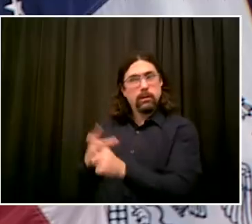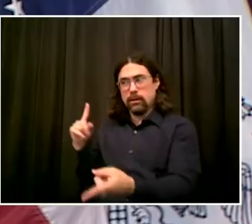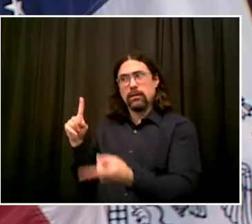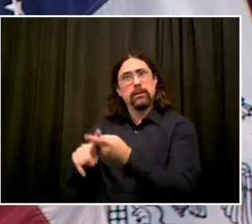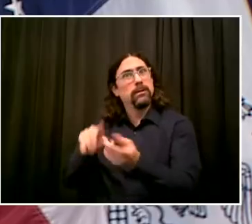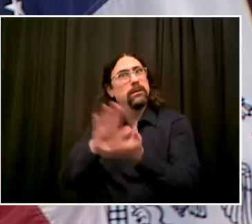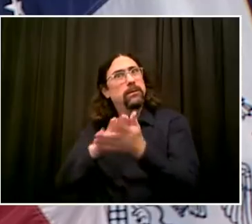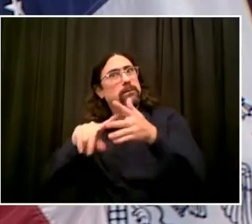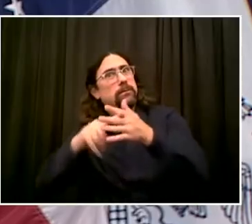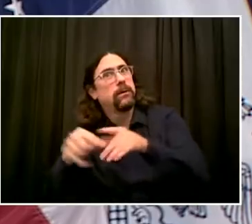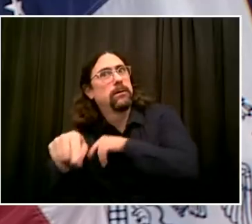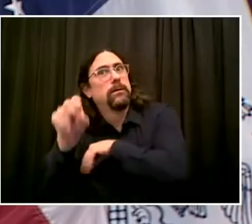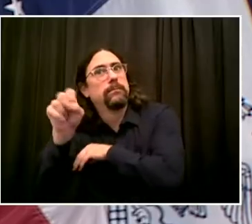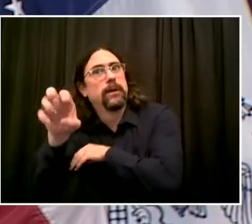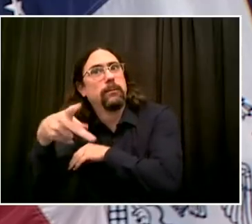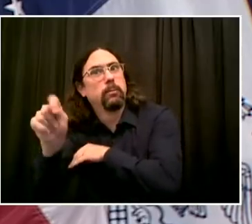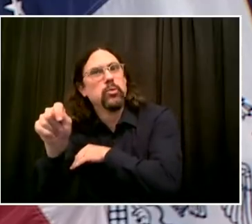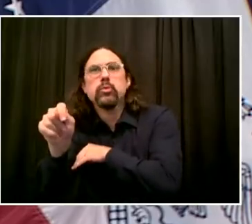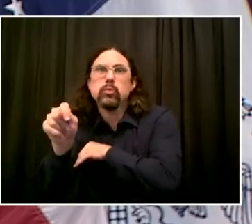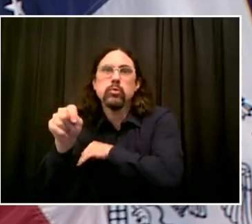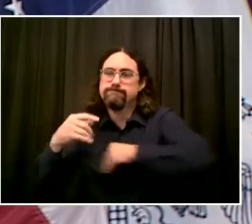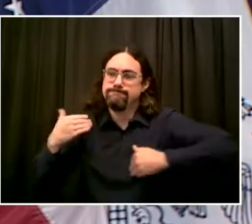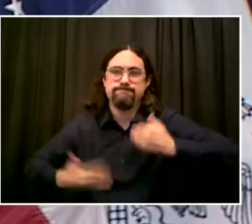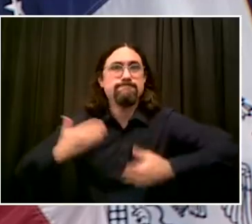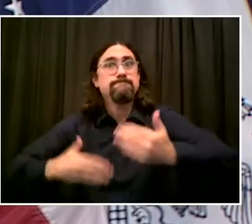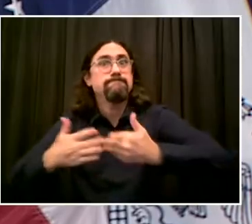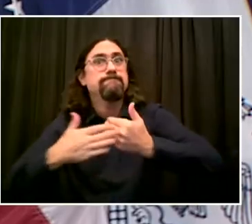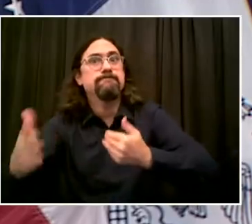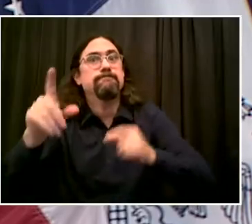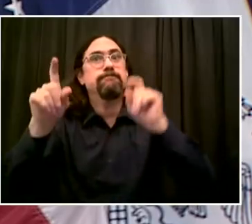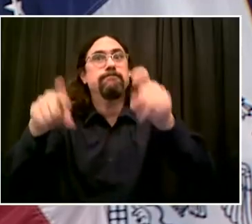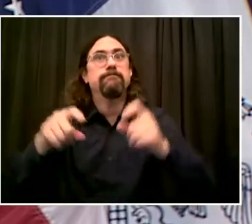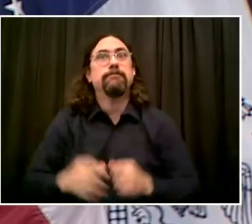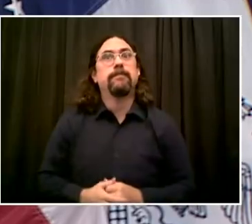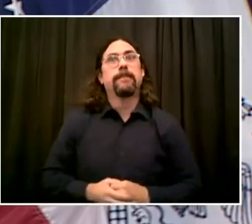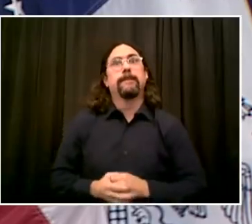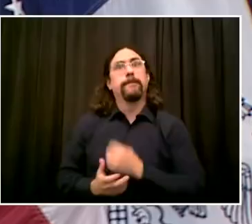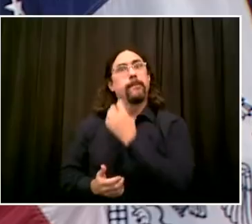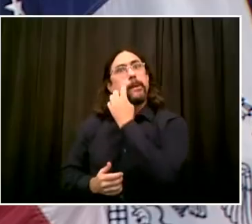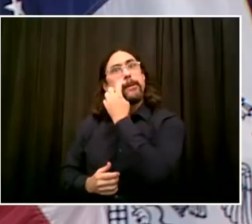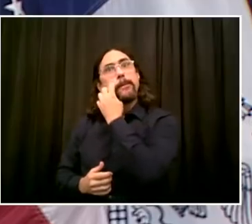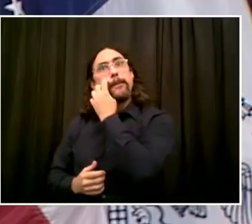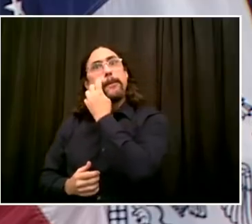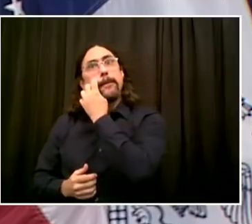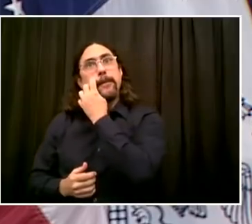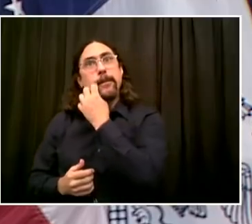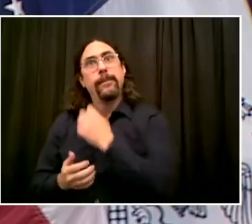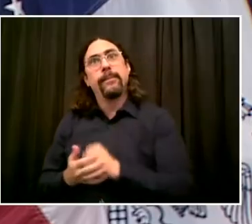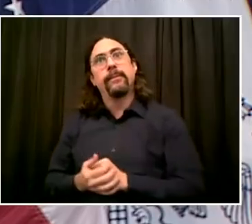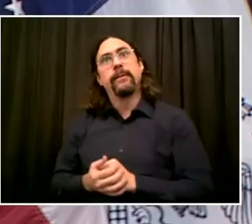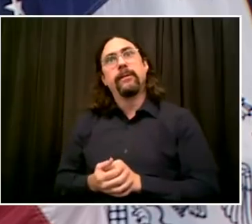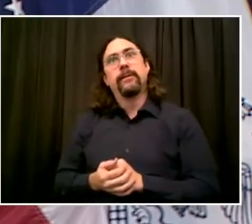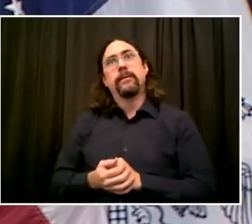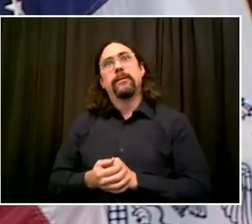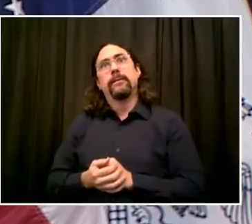WAY TO DO THIS AND HOPEFULLY MUCH MORE. YOU DID TALK ABOUT IT IS THE ONE WITH THE